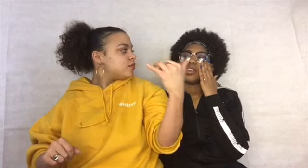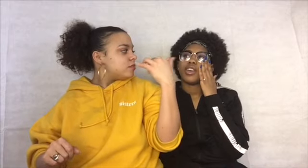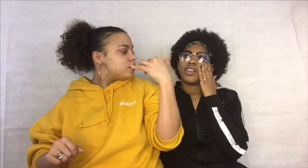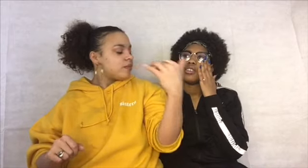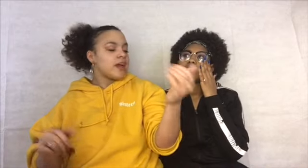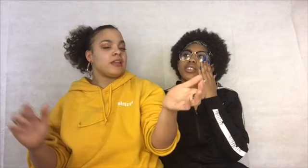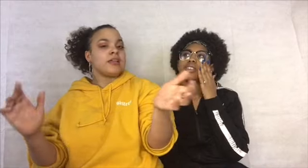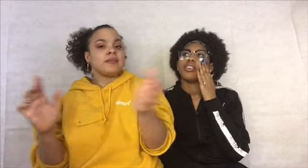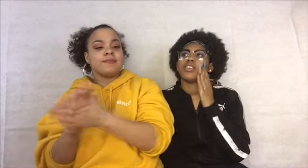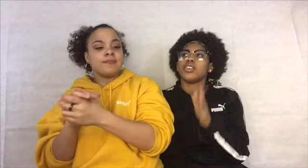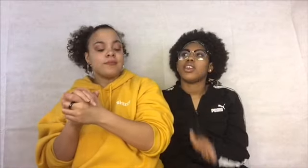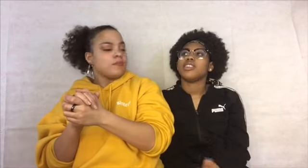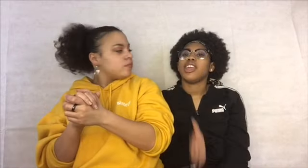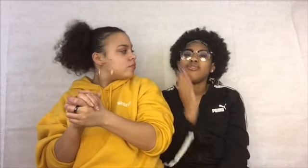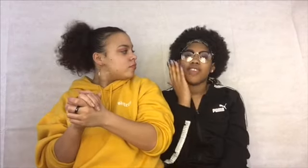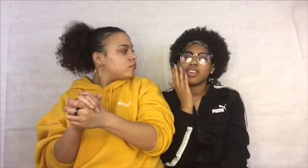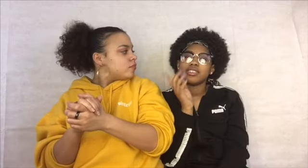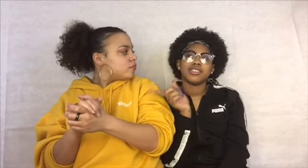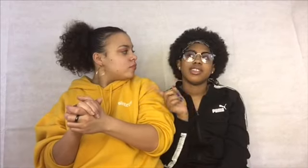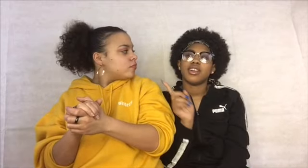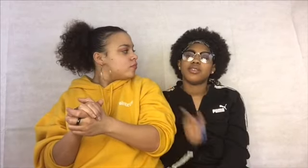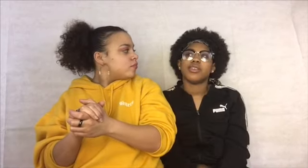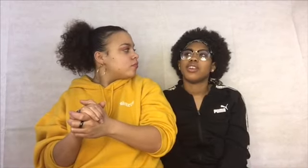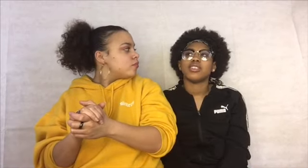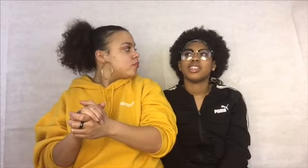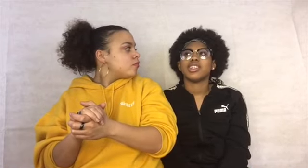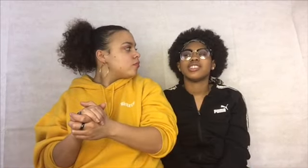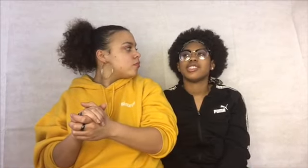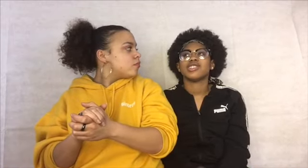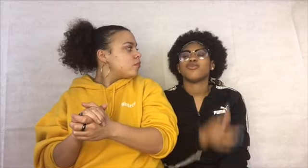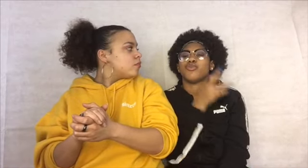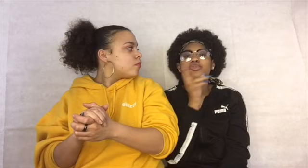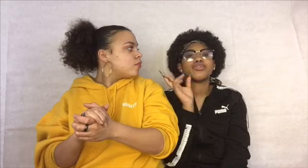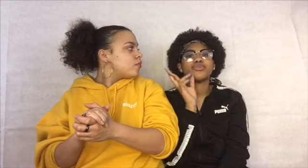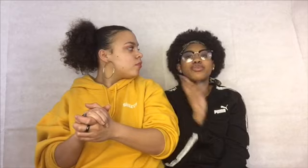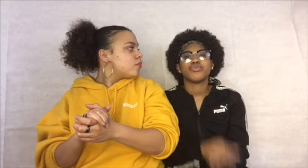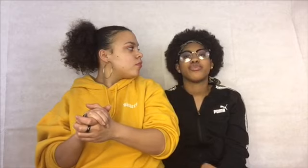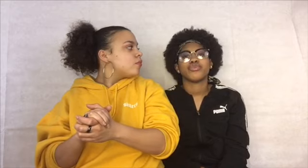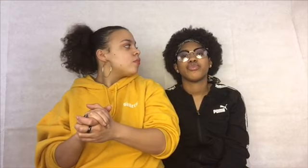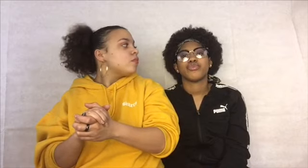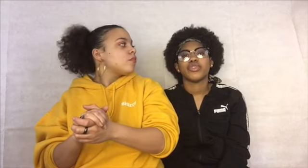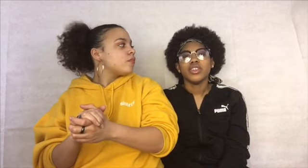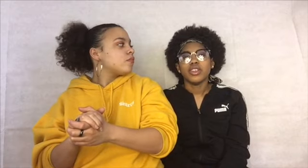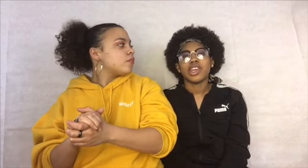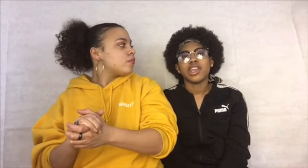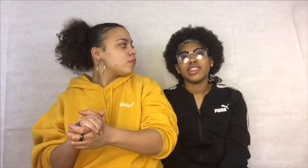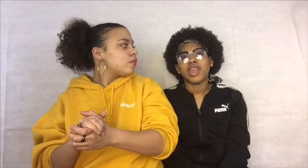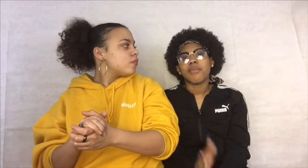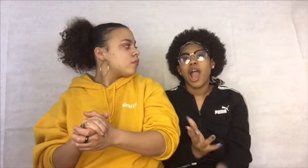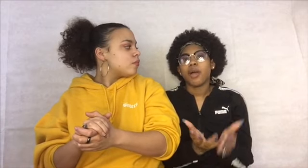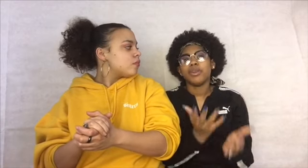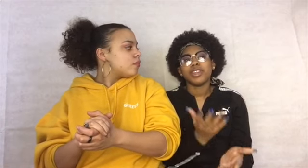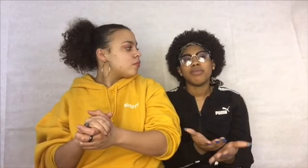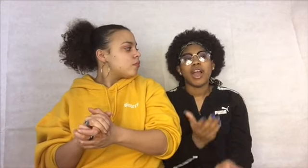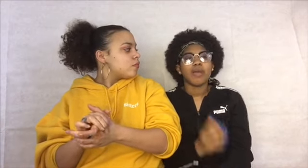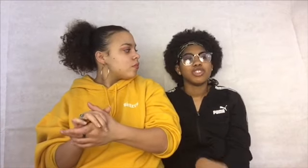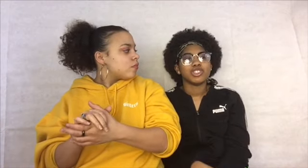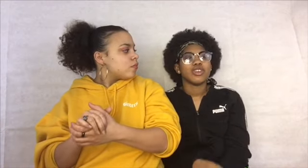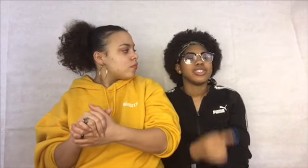yelling in their face no that's just rude and their probably just going to